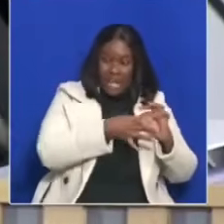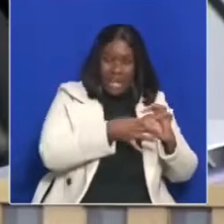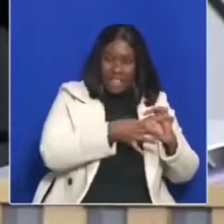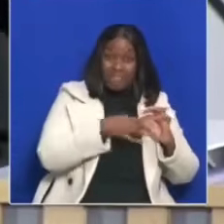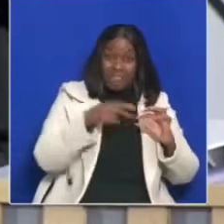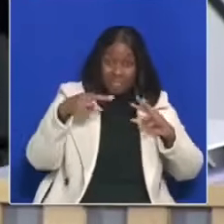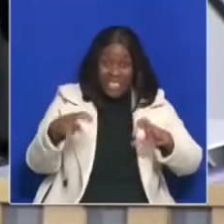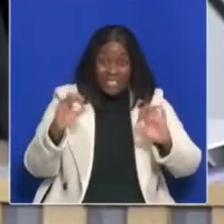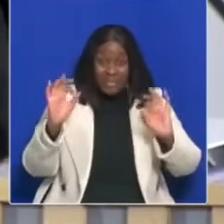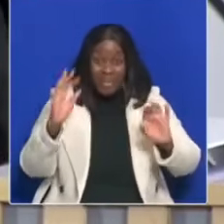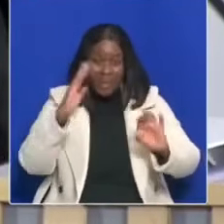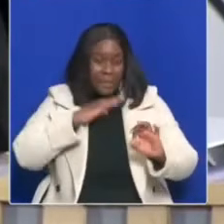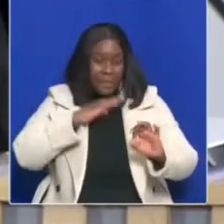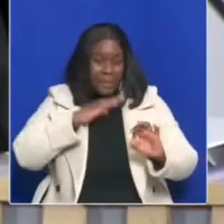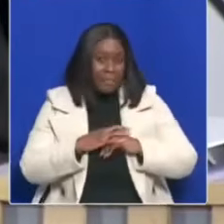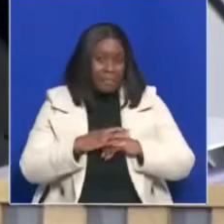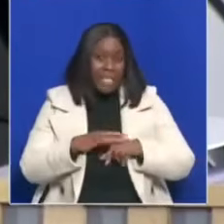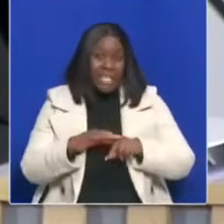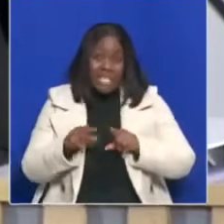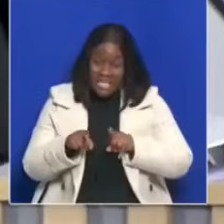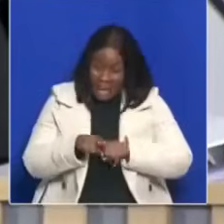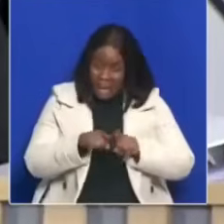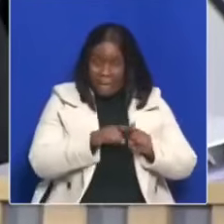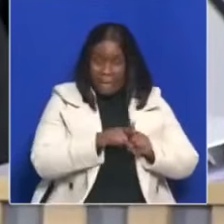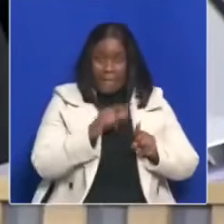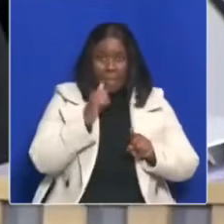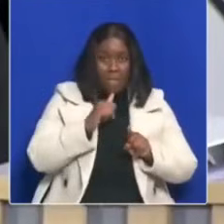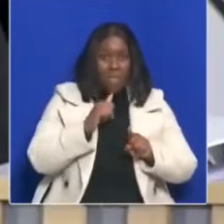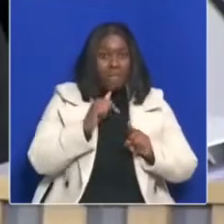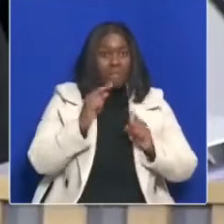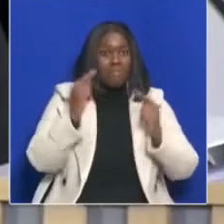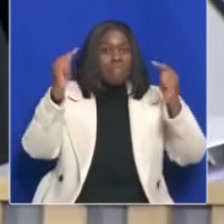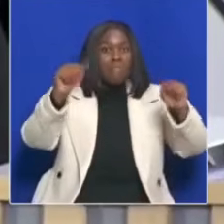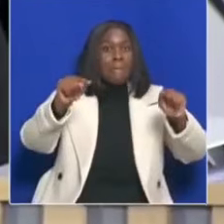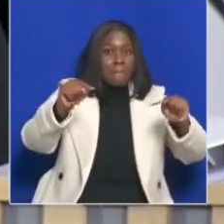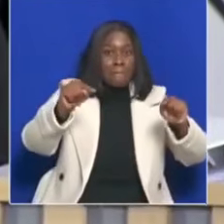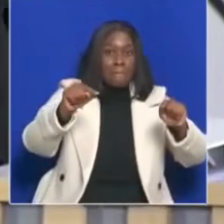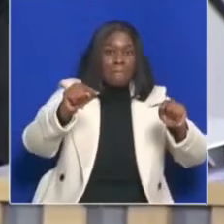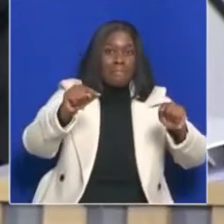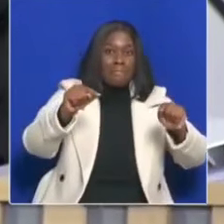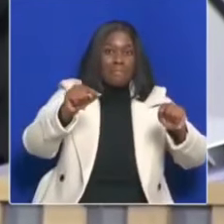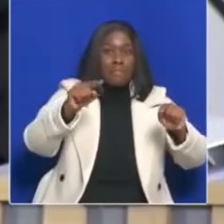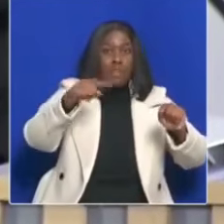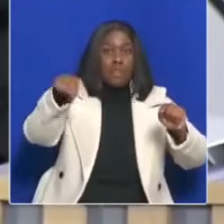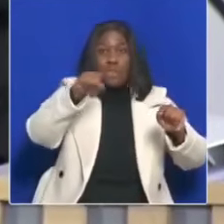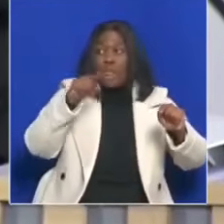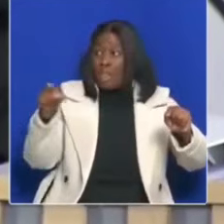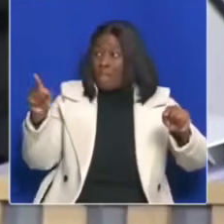investigating officer who is tasked with the docket. They just get the information